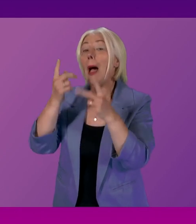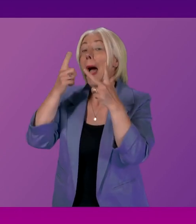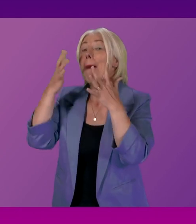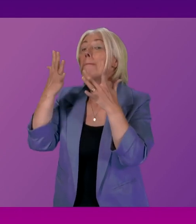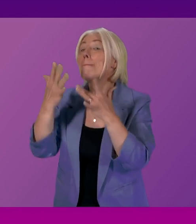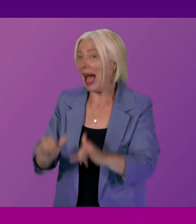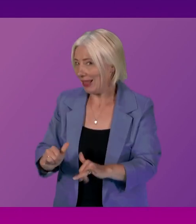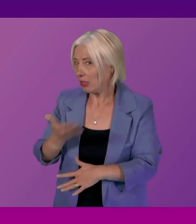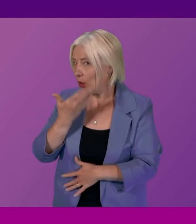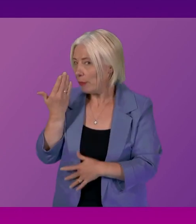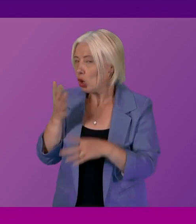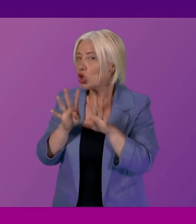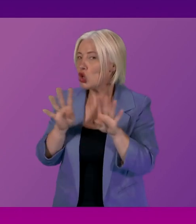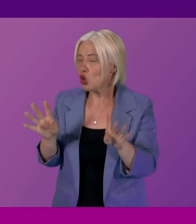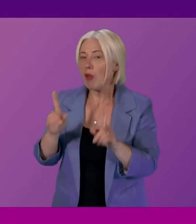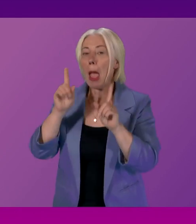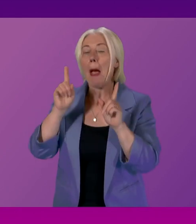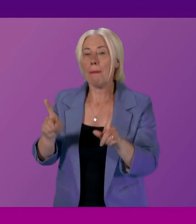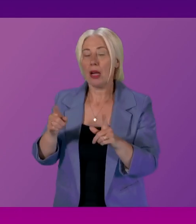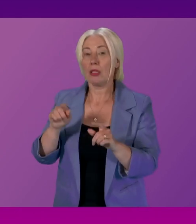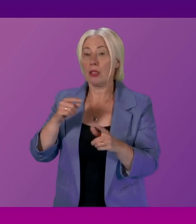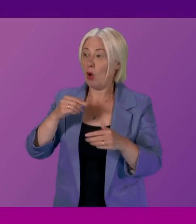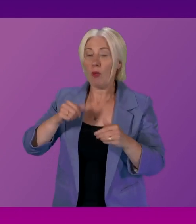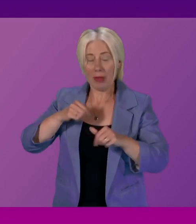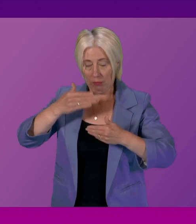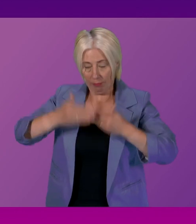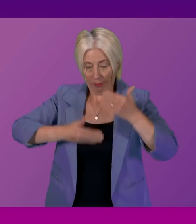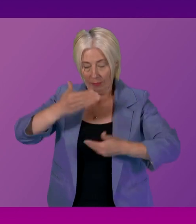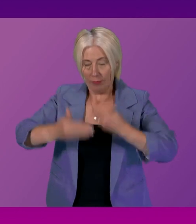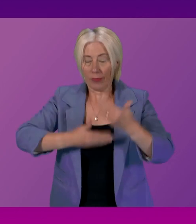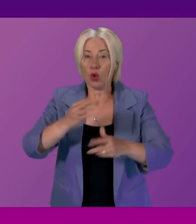I welcome the steps that the judiciary has taken to improve jury education.